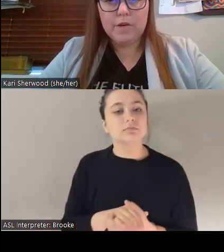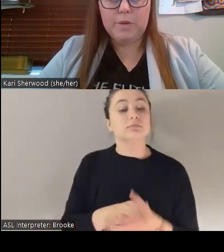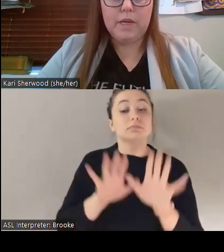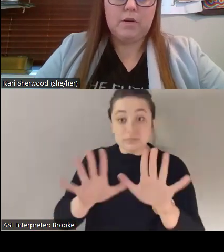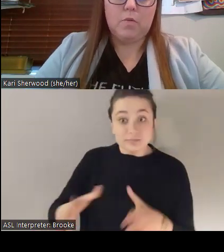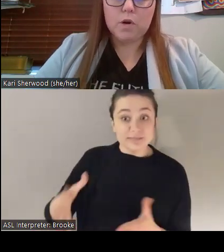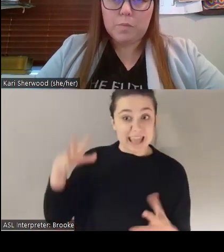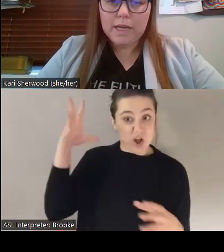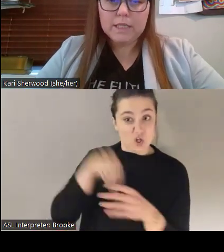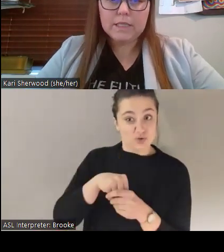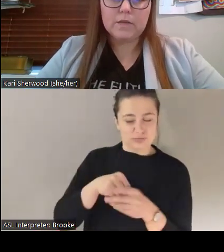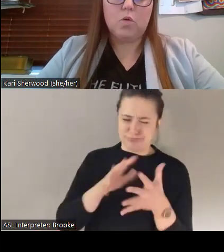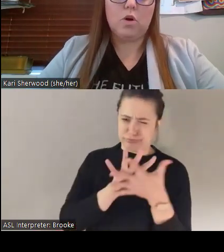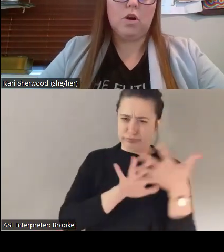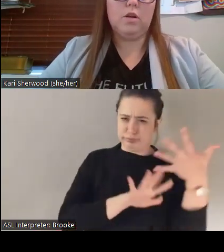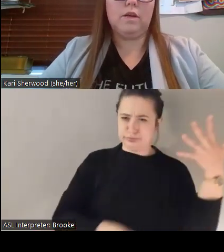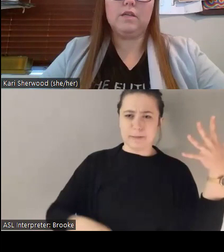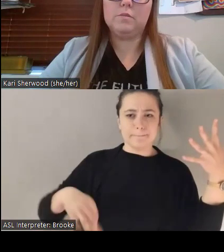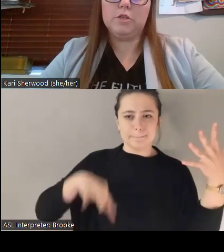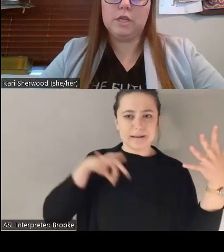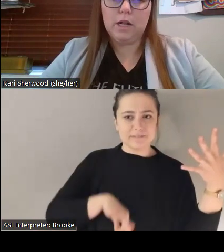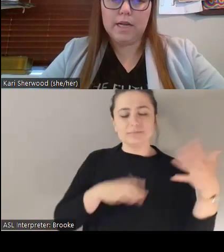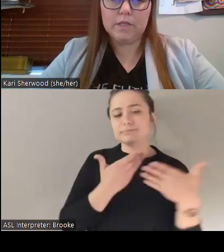it be in our workplace or the customers and clients